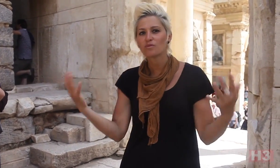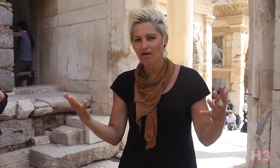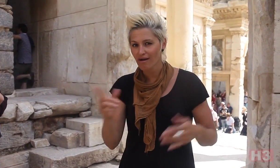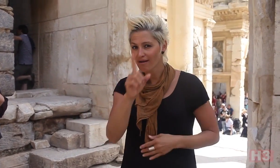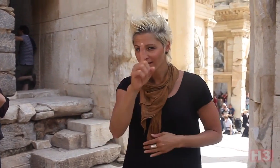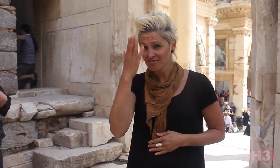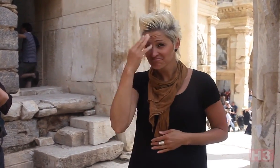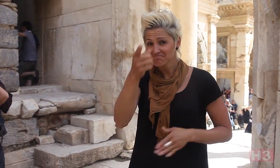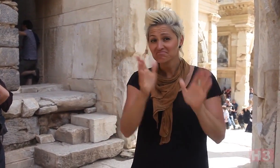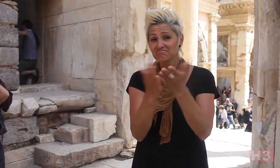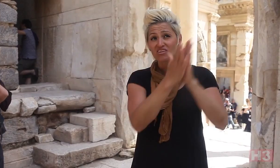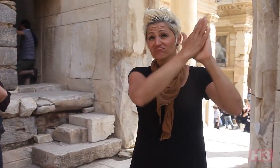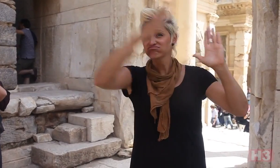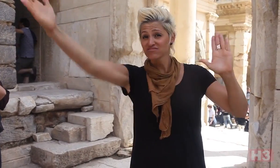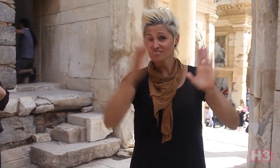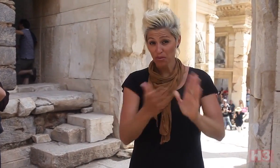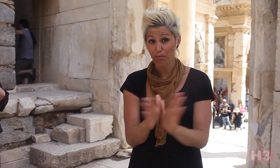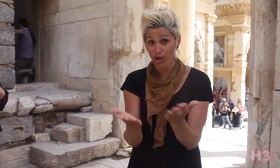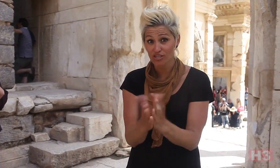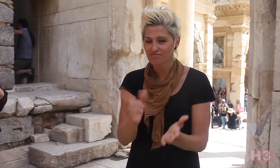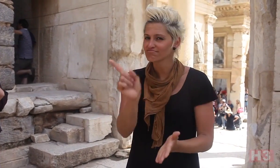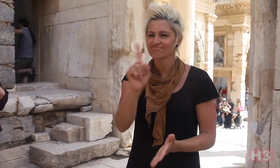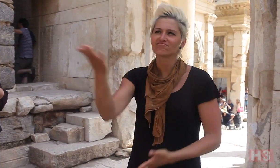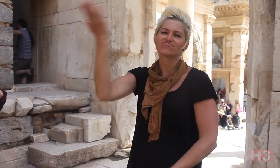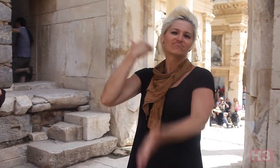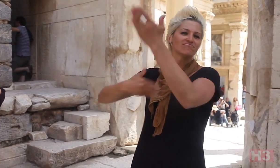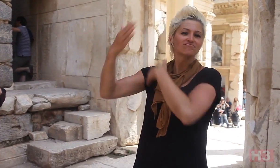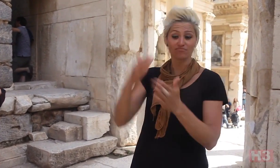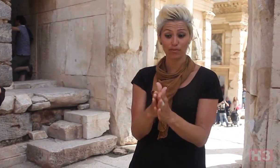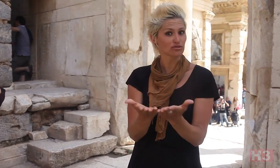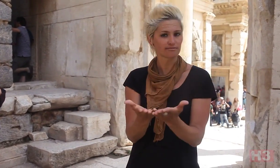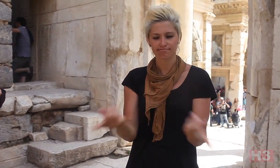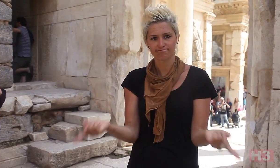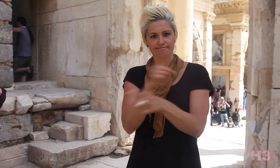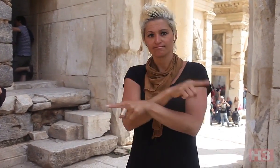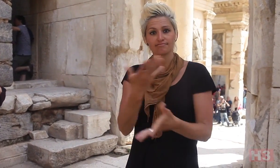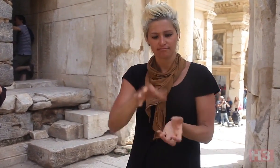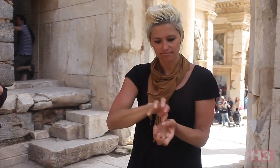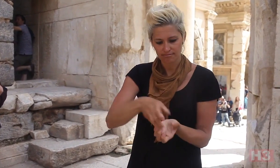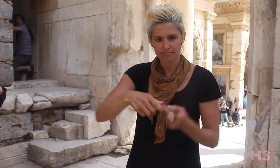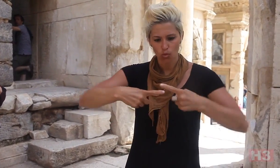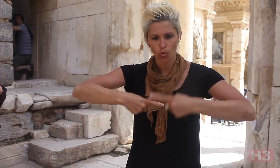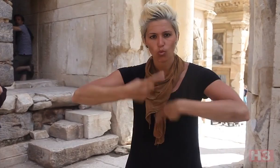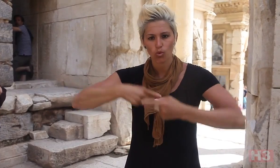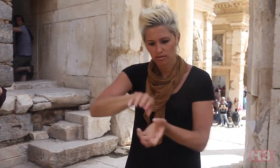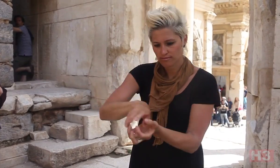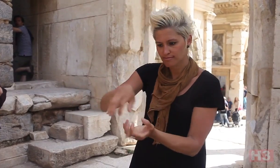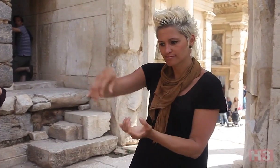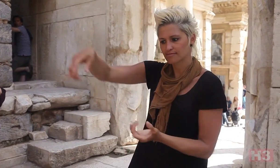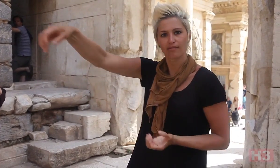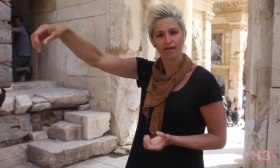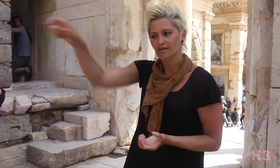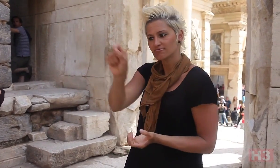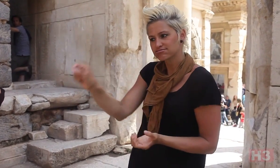This room is where they kept, not books but scrolls.